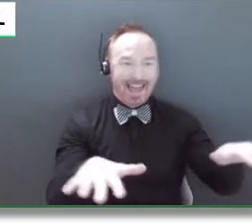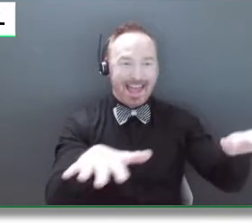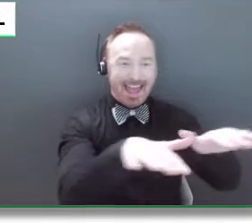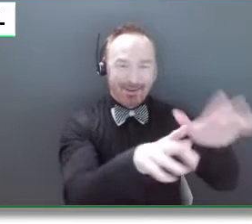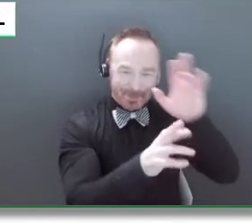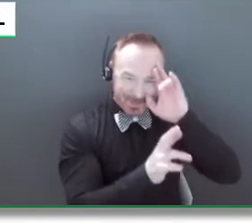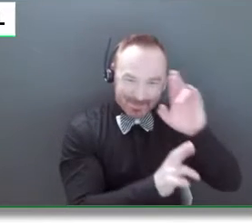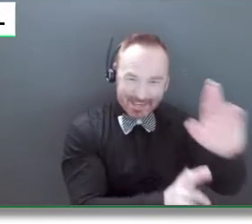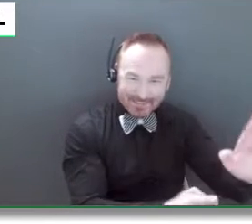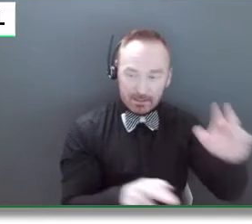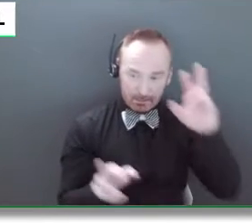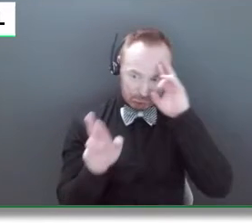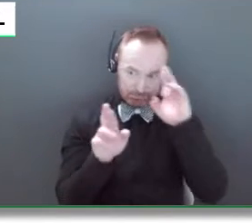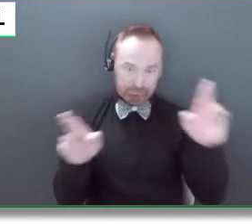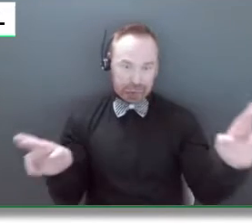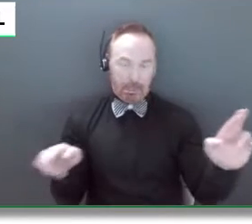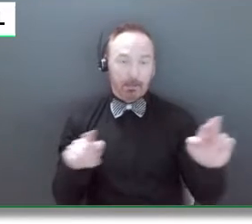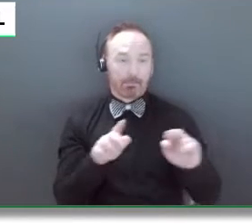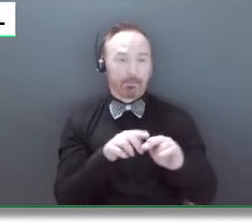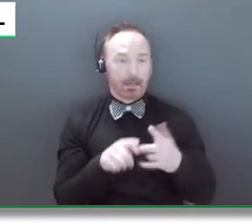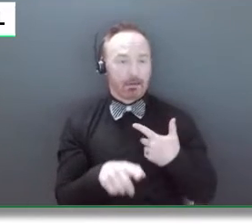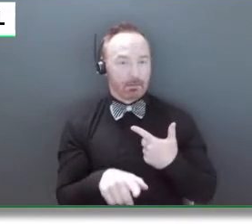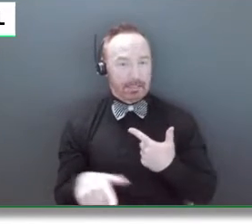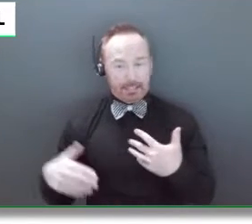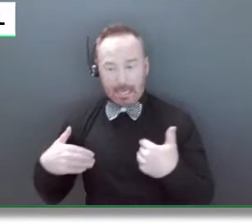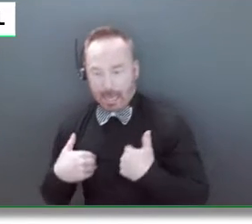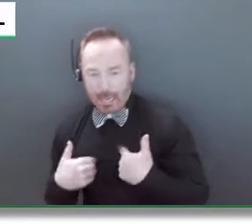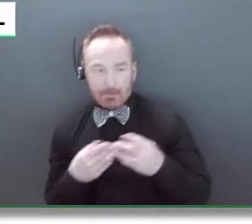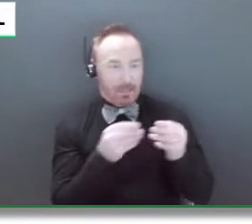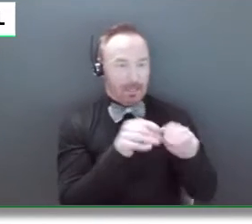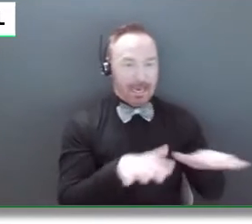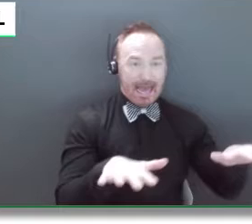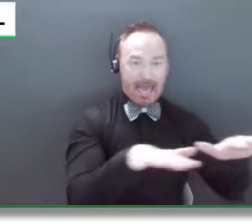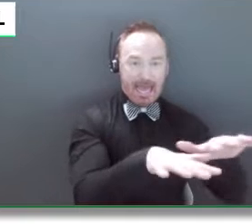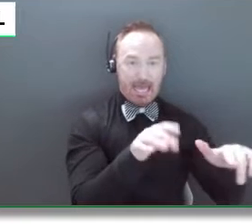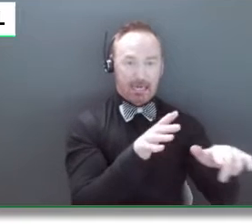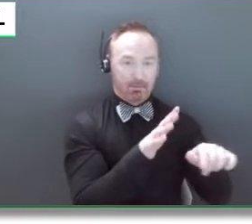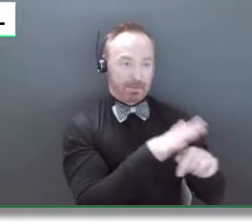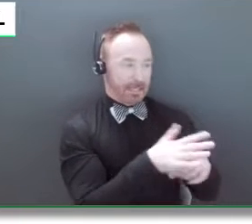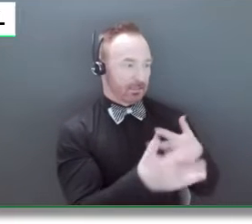the land, how to be more environmentally friendly, taking care of it then we'll